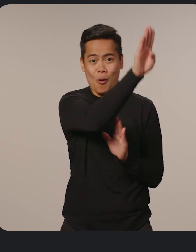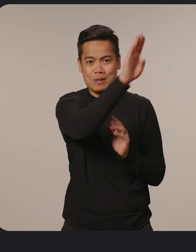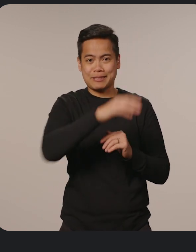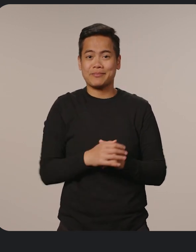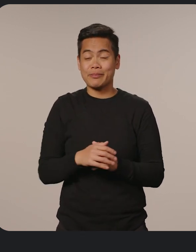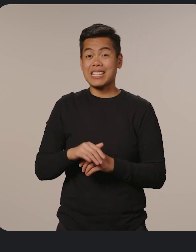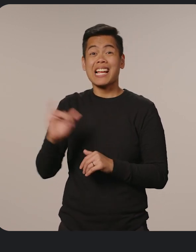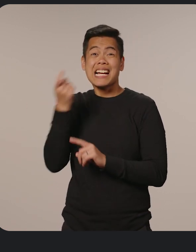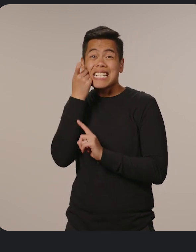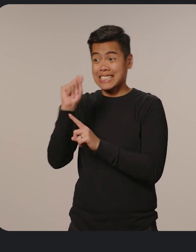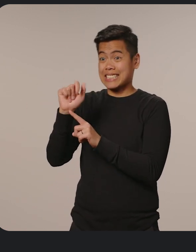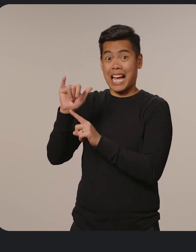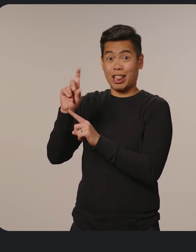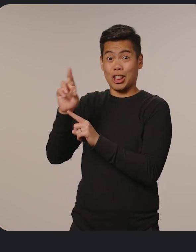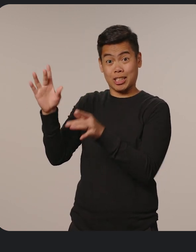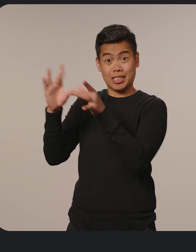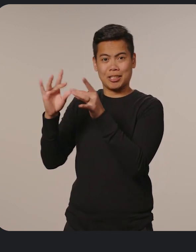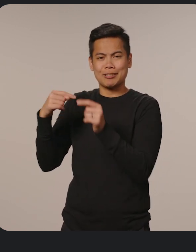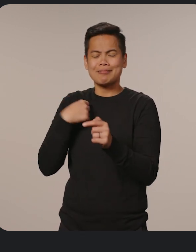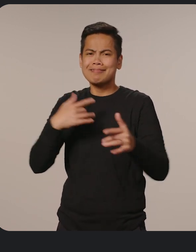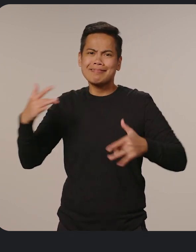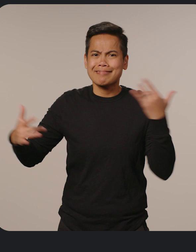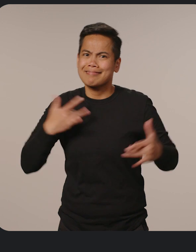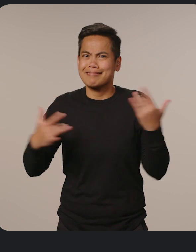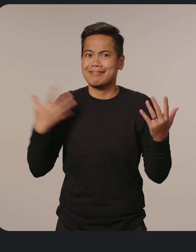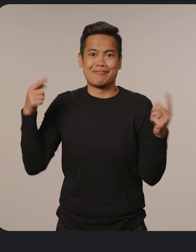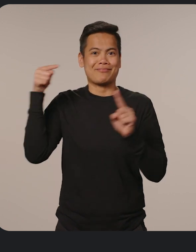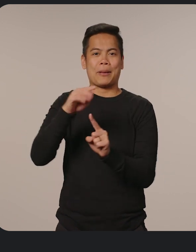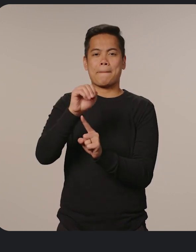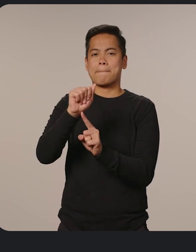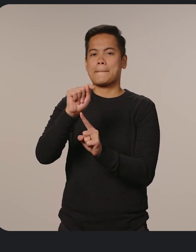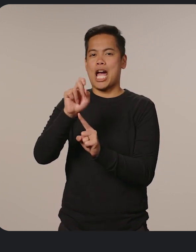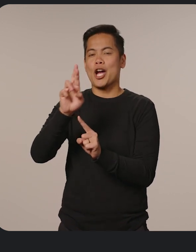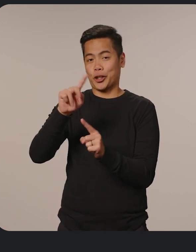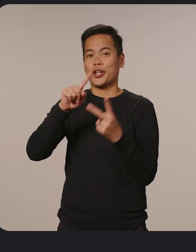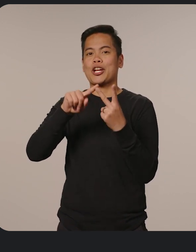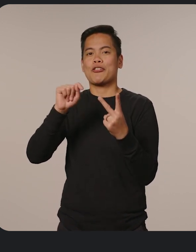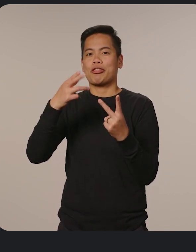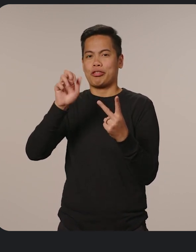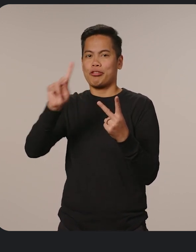adoption by users across the industry. We are committed to continuing to invest in its growth